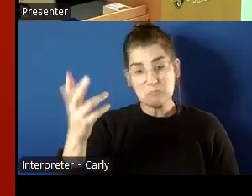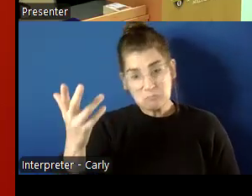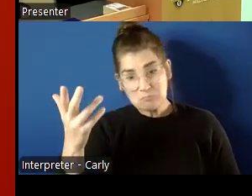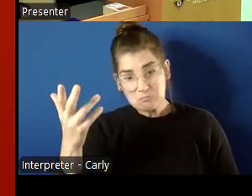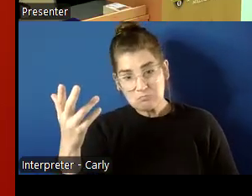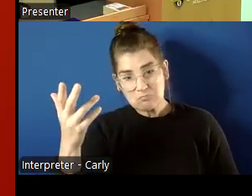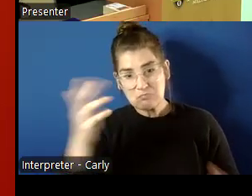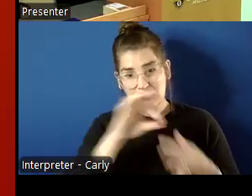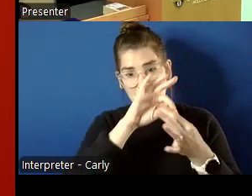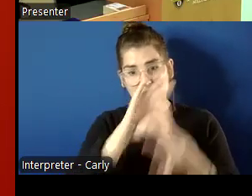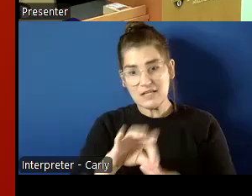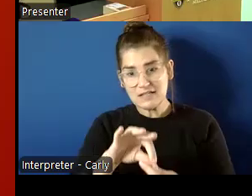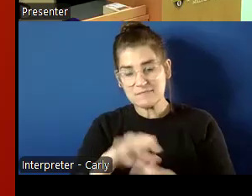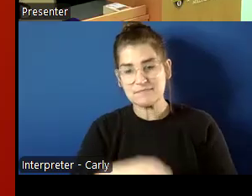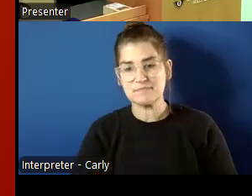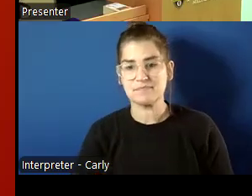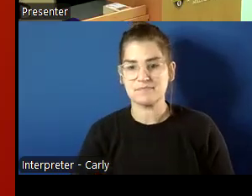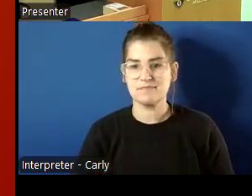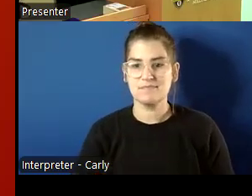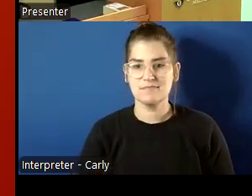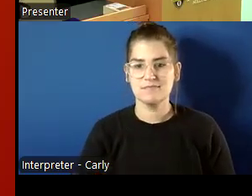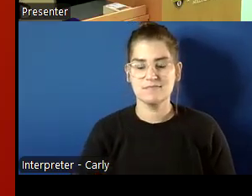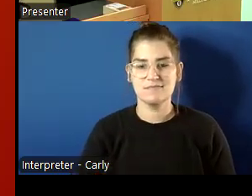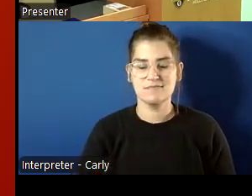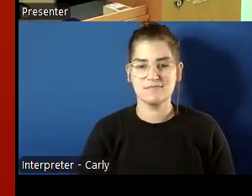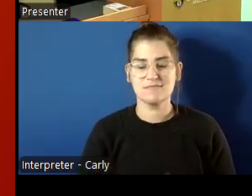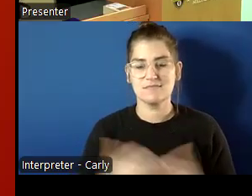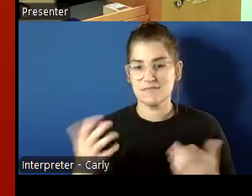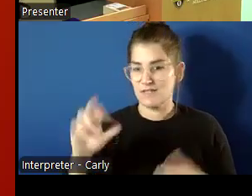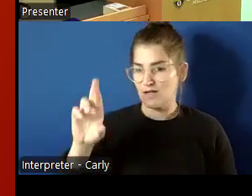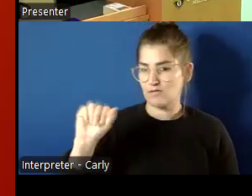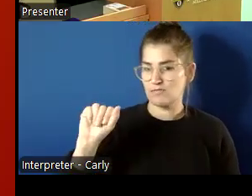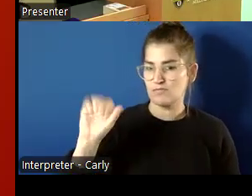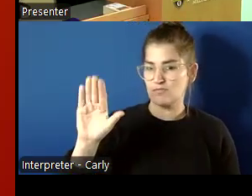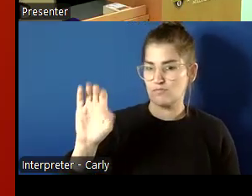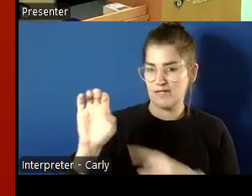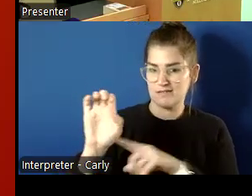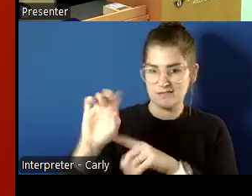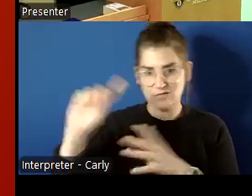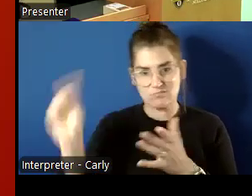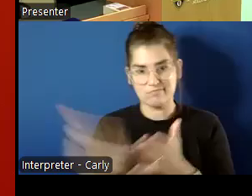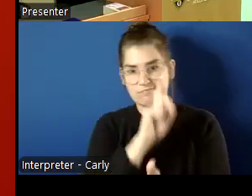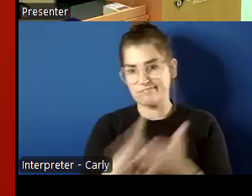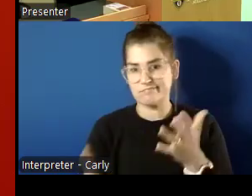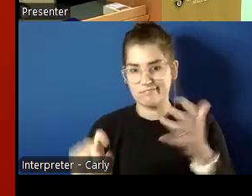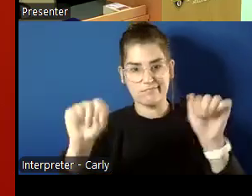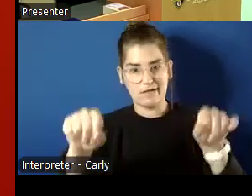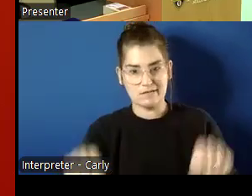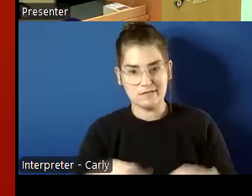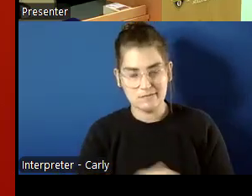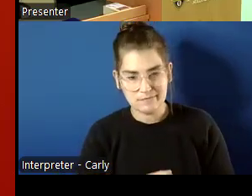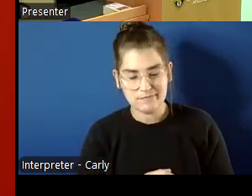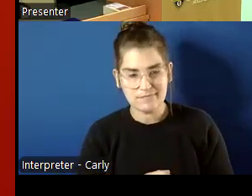related to a race, a racial related event, to racial discrimination. Okay. Uh that's how I